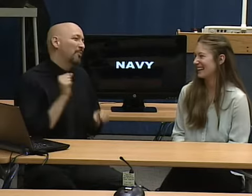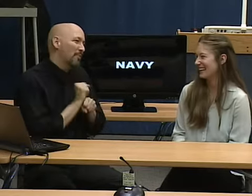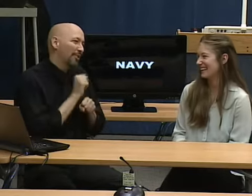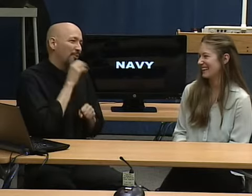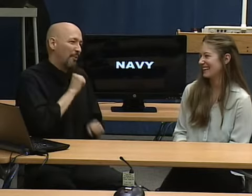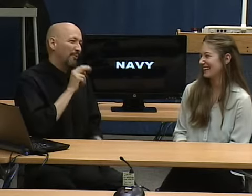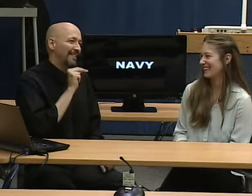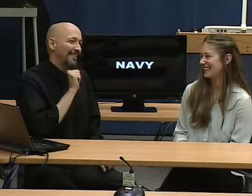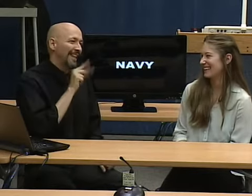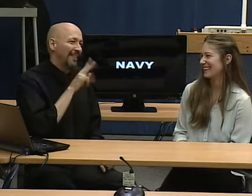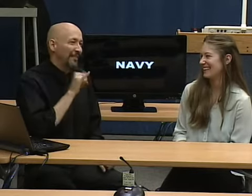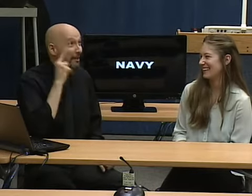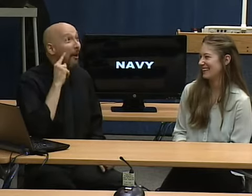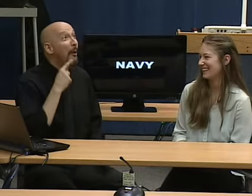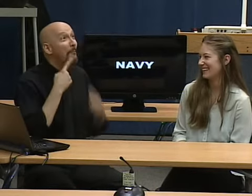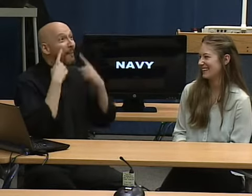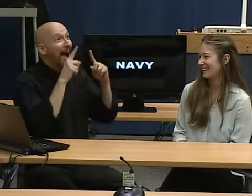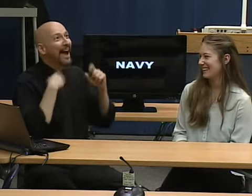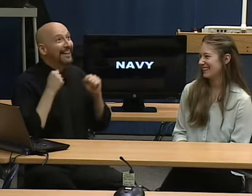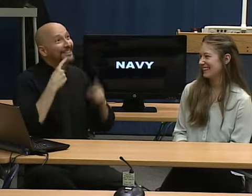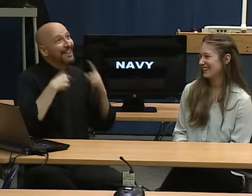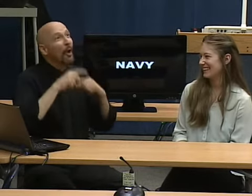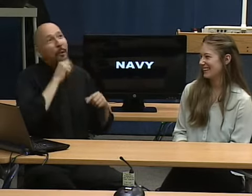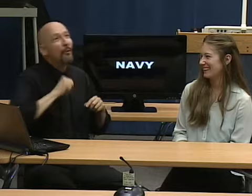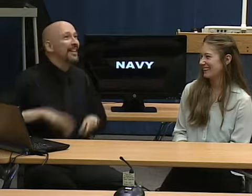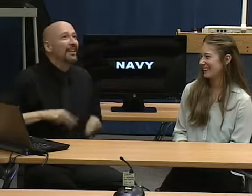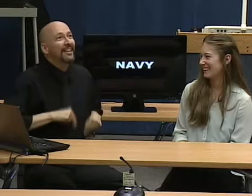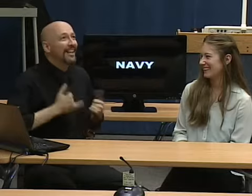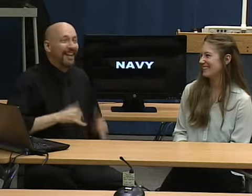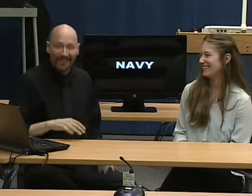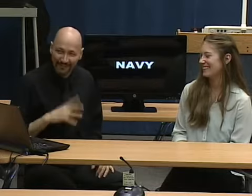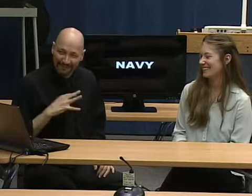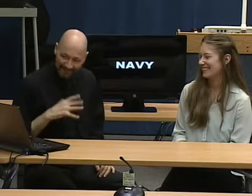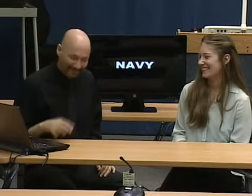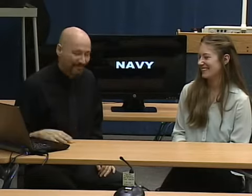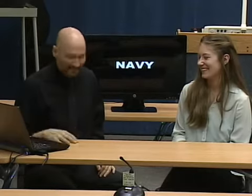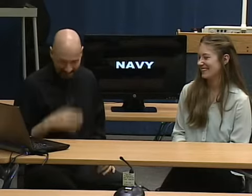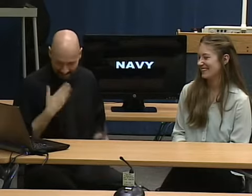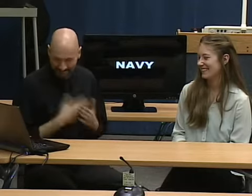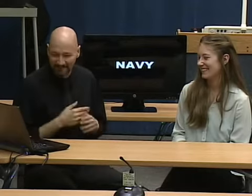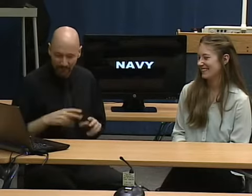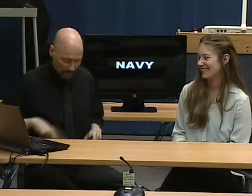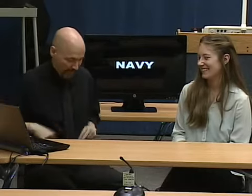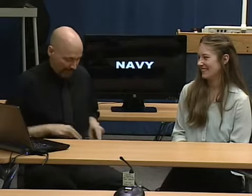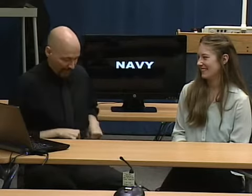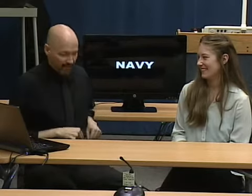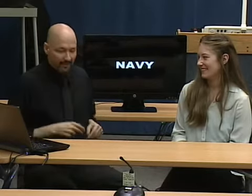Oh! She worked at Old Navy. She thought, "Finally! I know the sign for 'Navy'!" Good. "Navy."